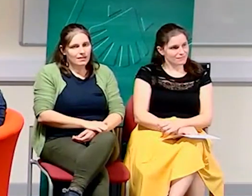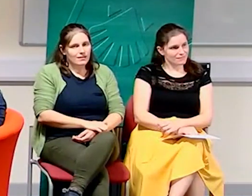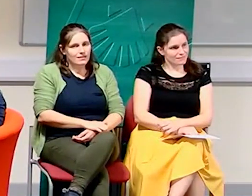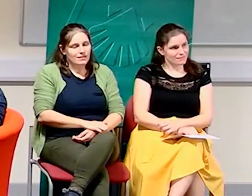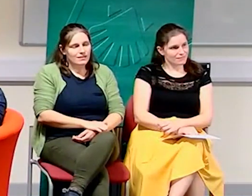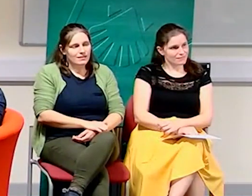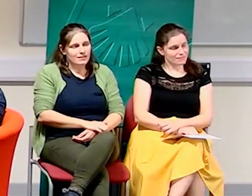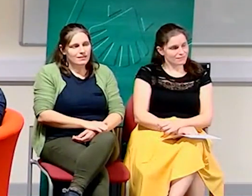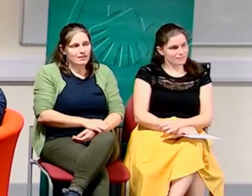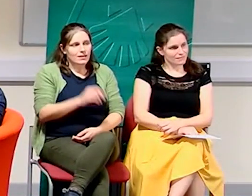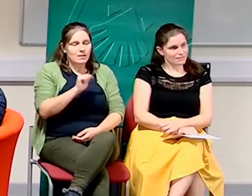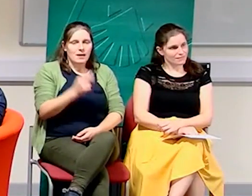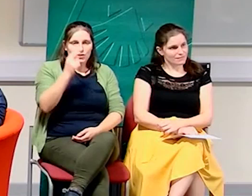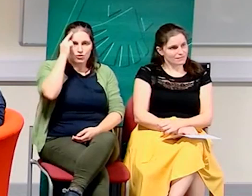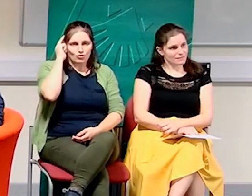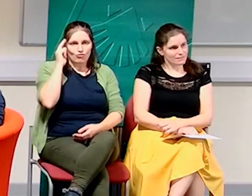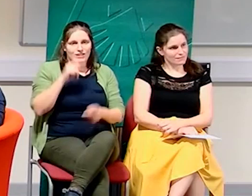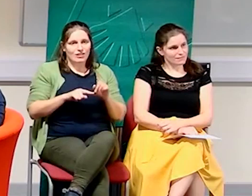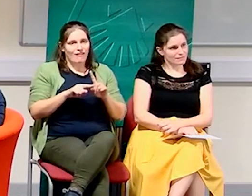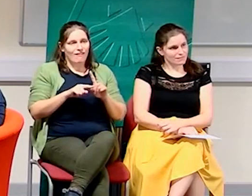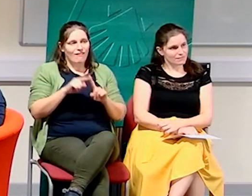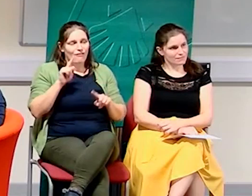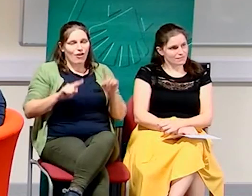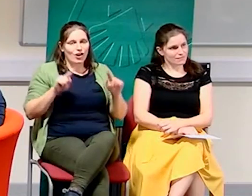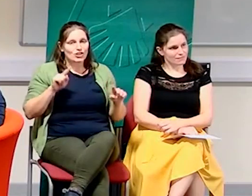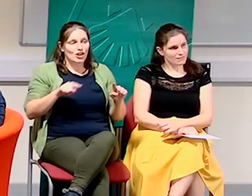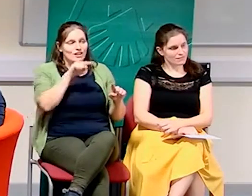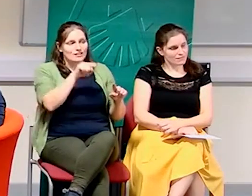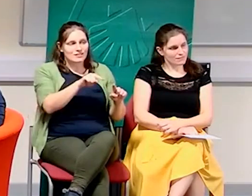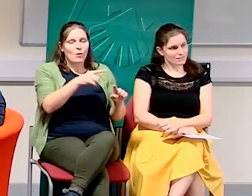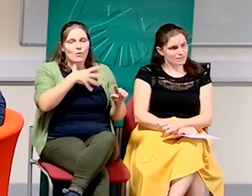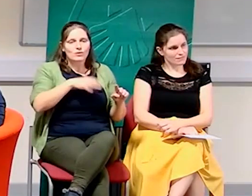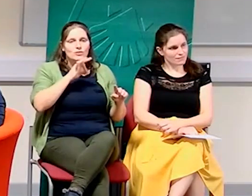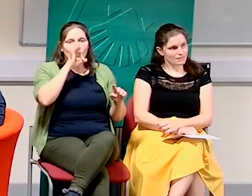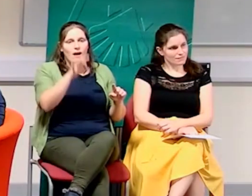and disabled which has been well received I wanted to ask the panel how can we support